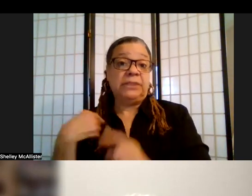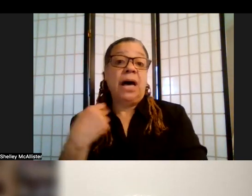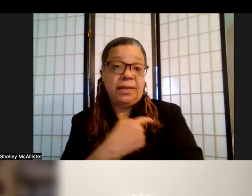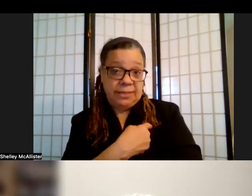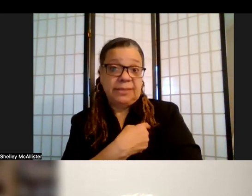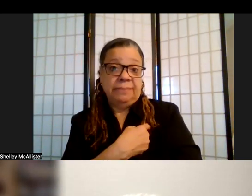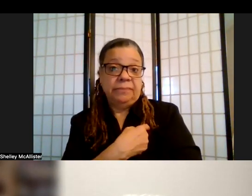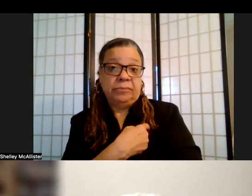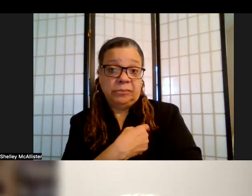Wow!